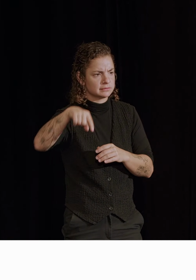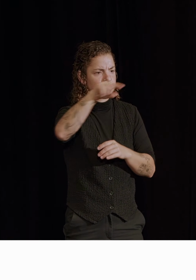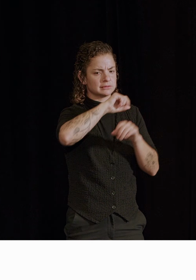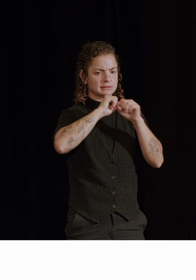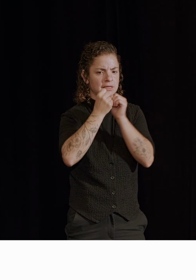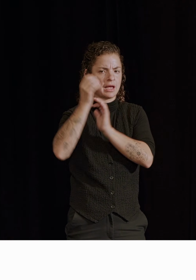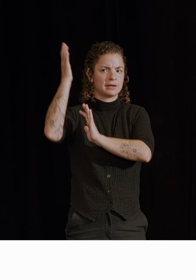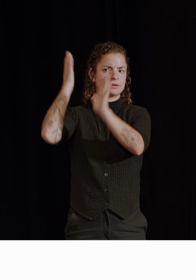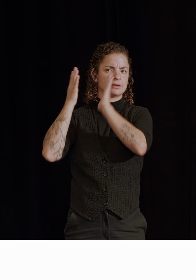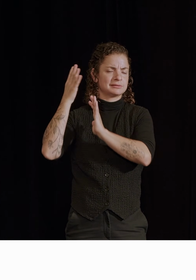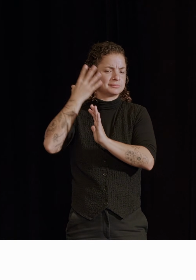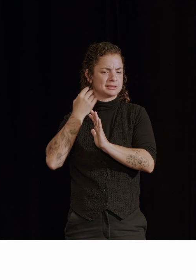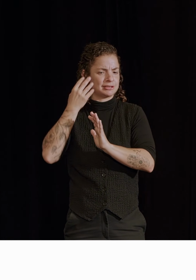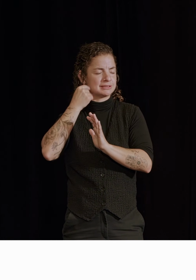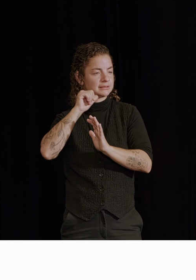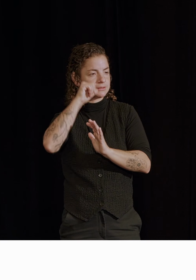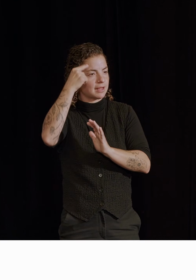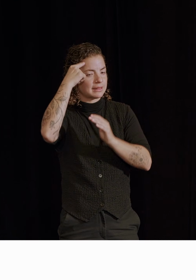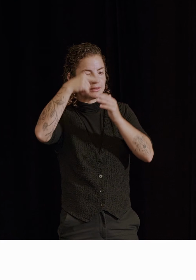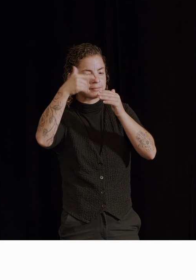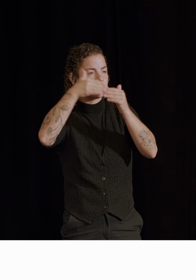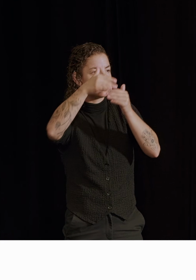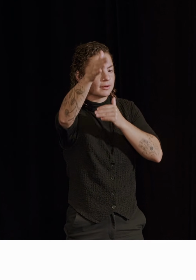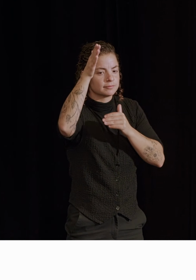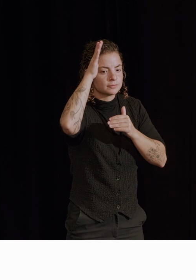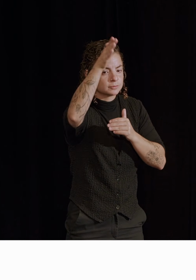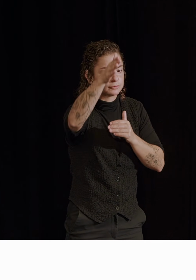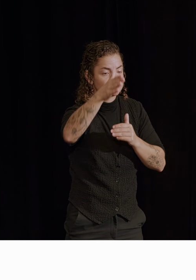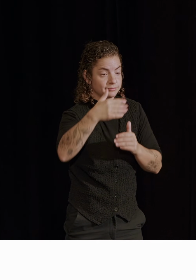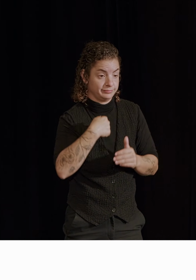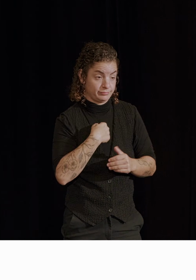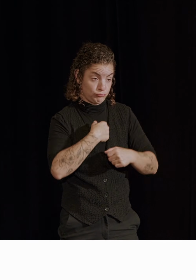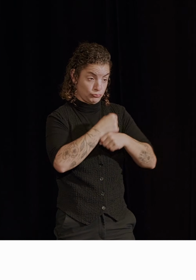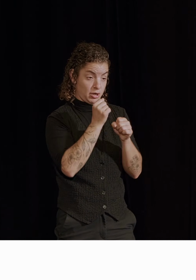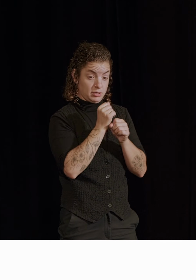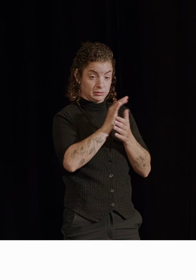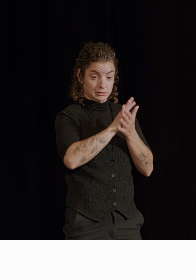I think that product design for mature technologies, things that had been around a lot,